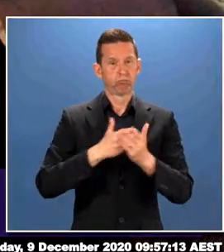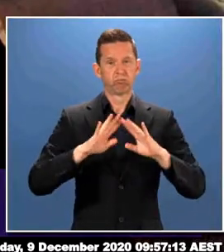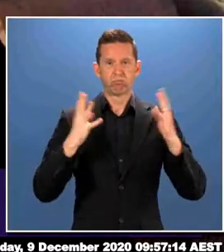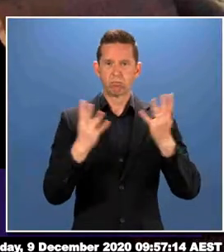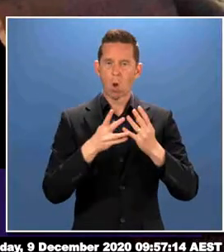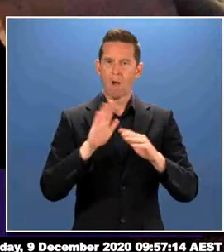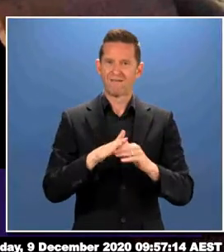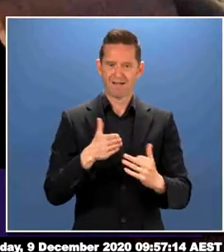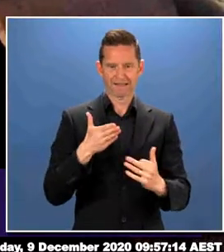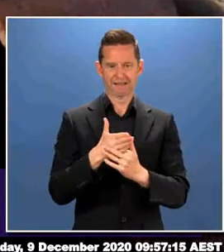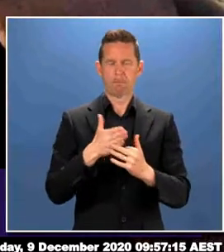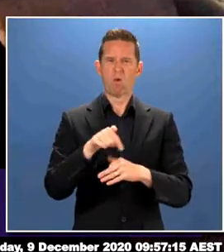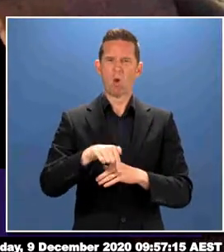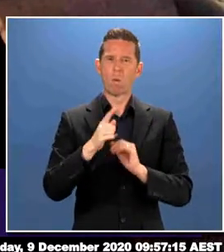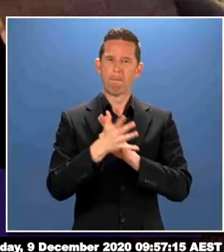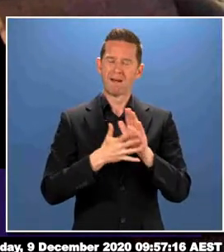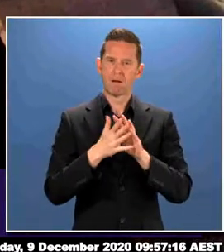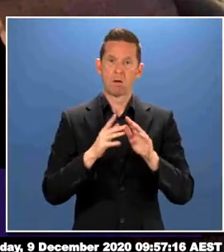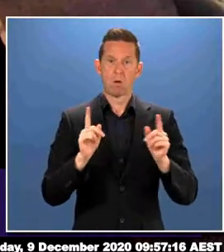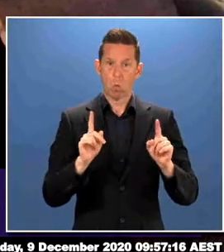proactive in terms of making it clear what is already in place and